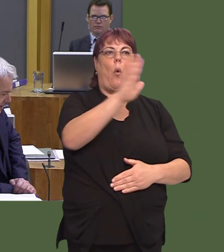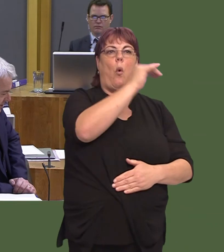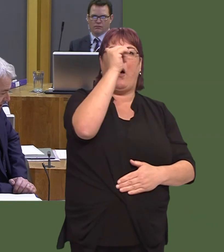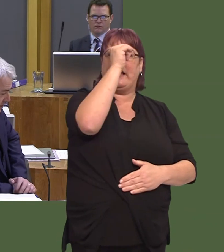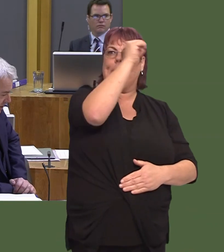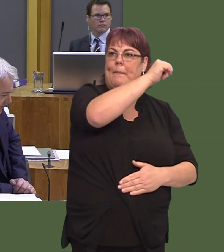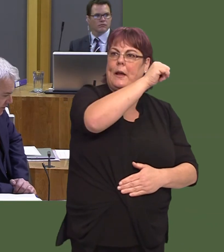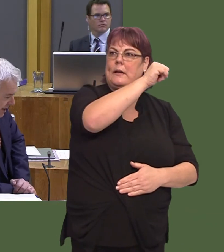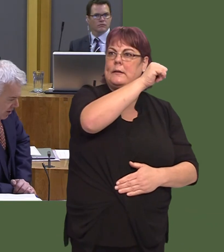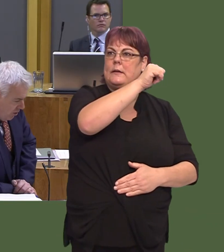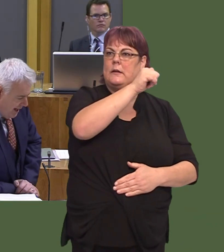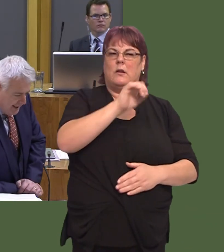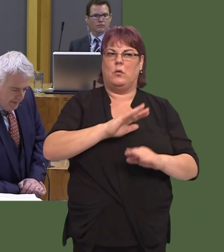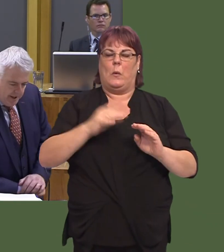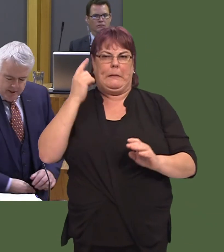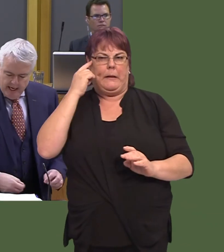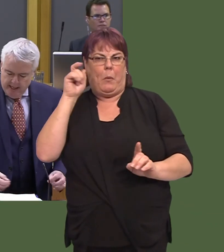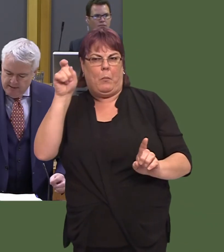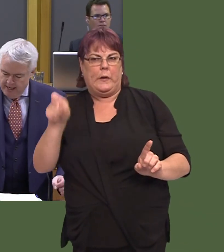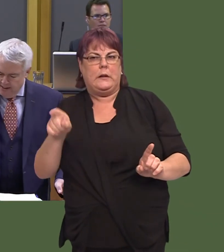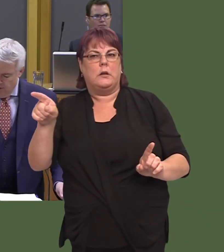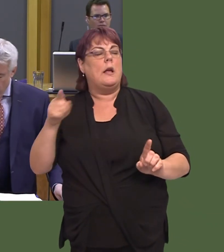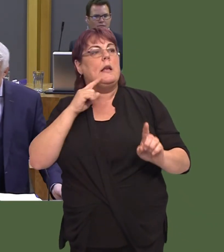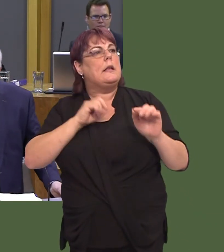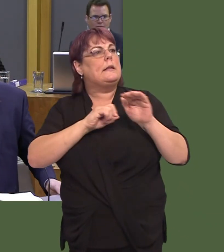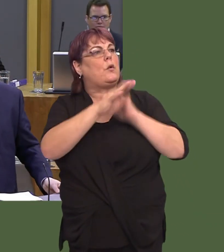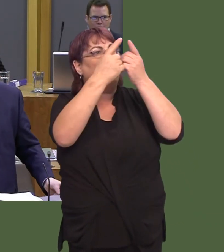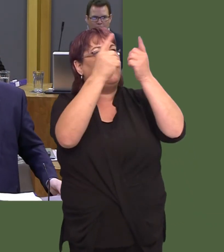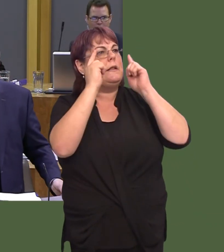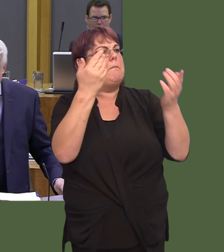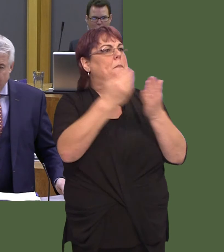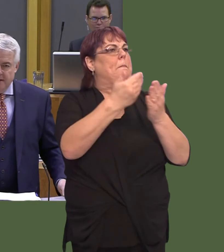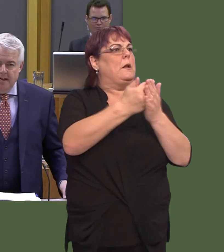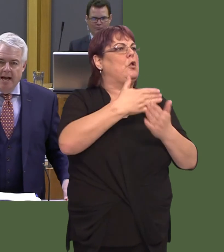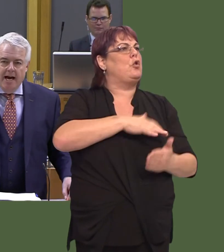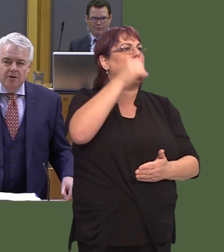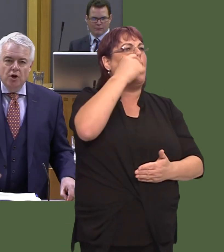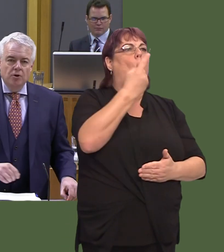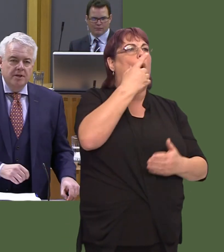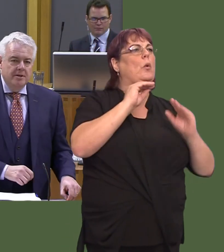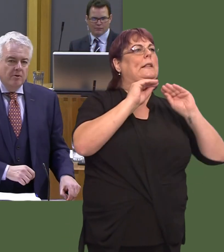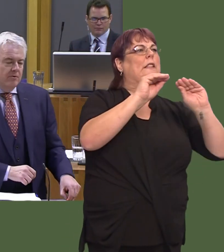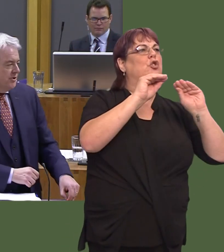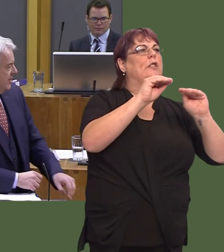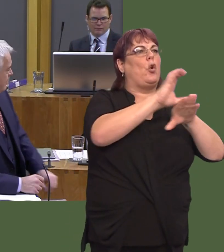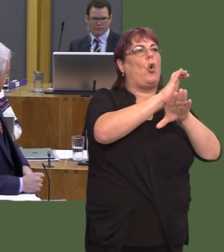not something Iíve heard of beforeódemanding to know who teaches courses on Brexit and the content of those syllabuses.